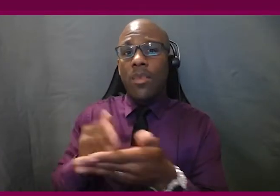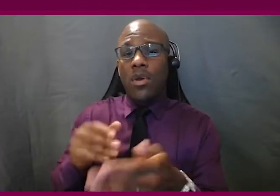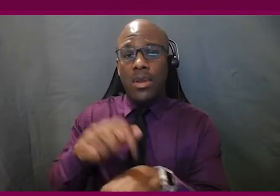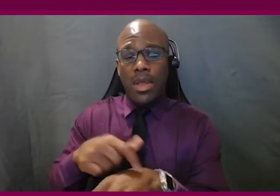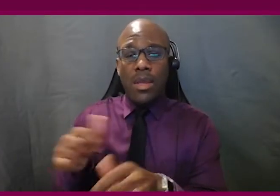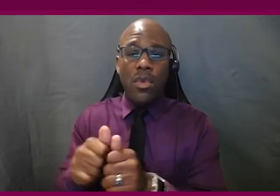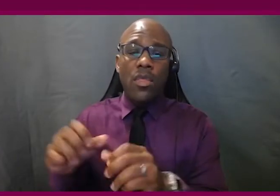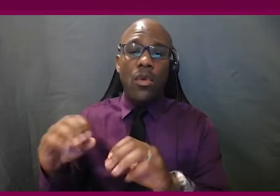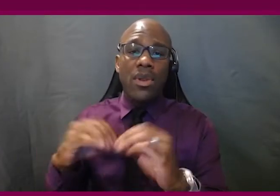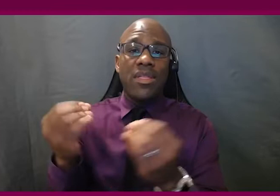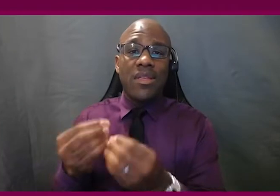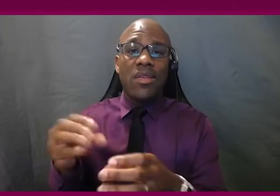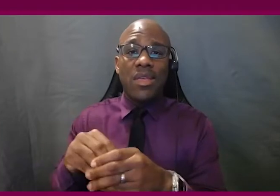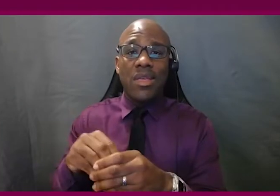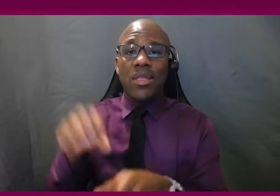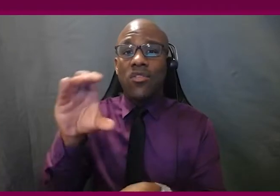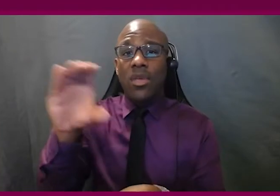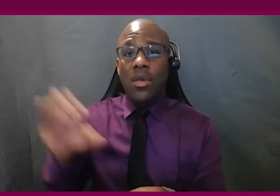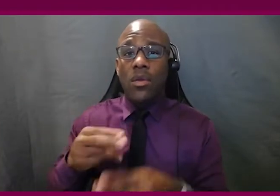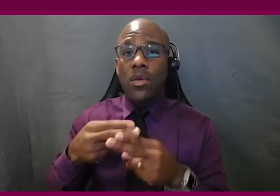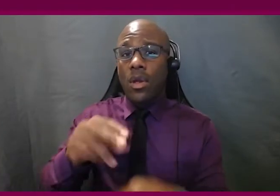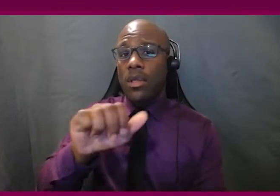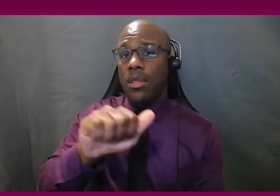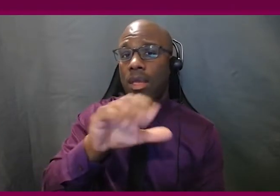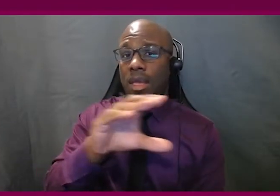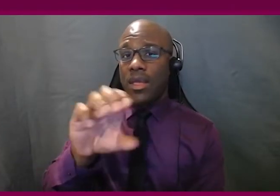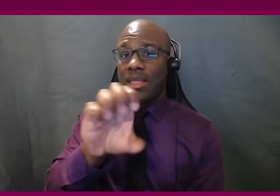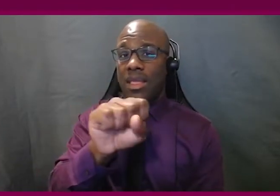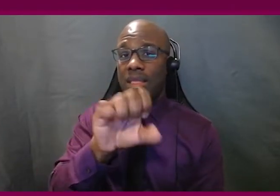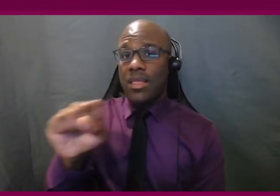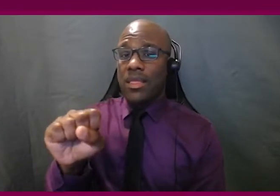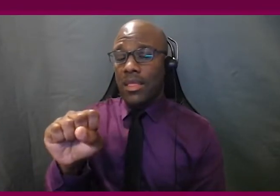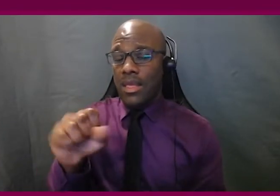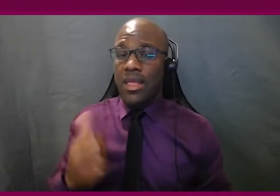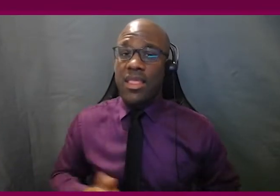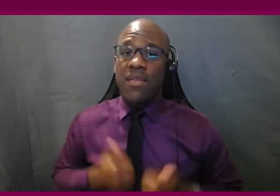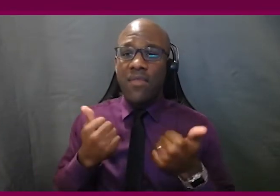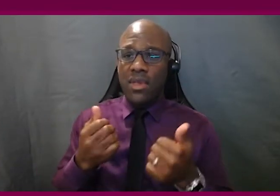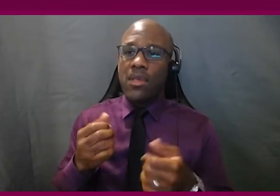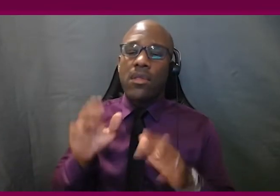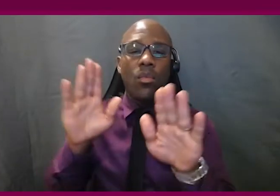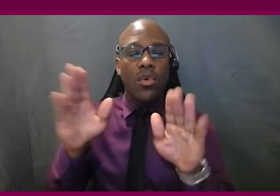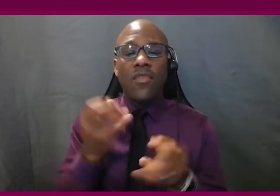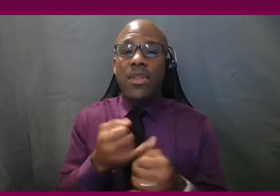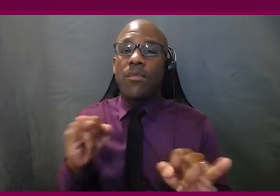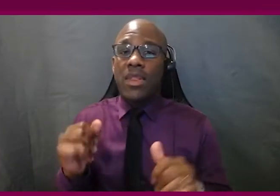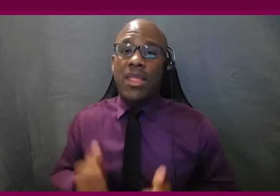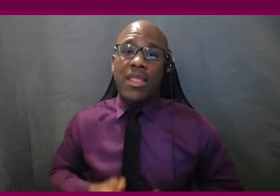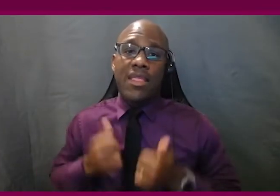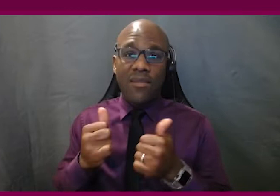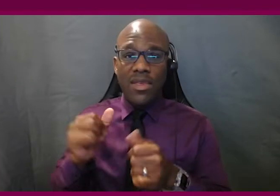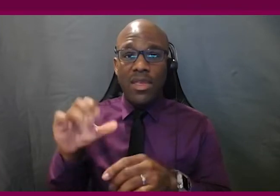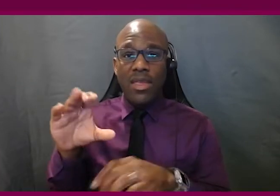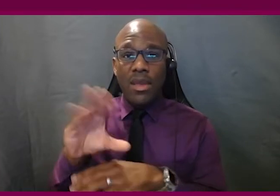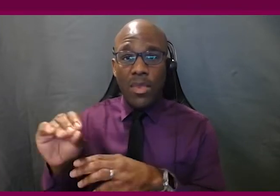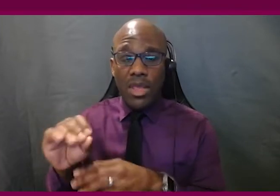in Chicago called Access Living, which is a center for independent living and they have a wonderful department of arts and culture.